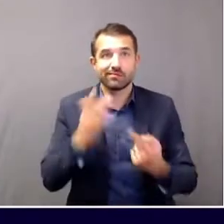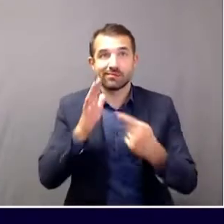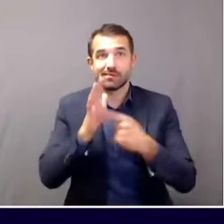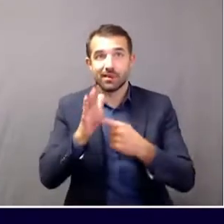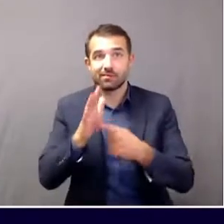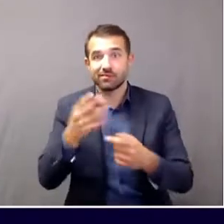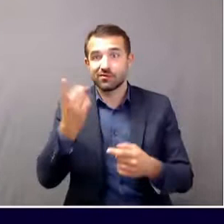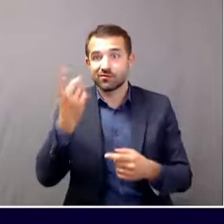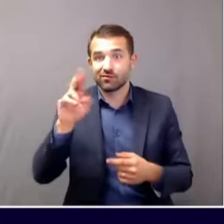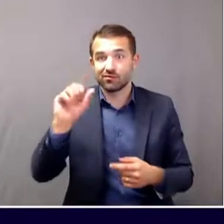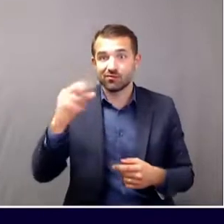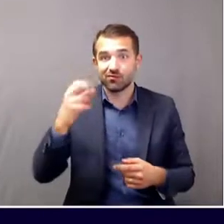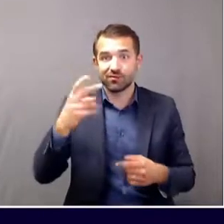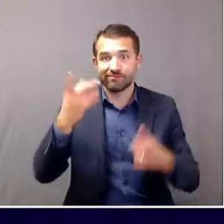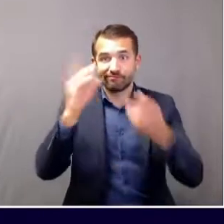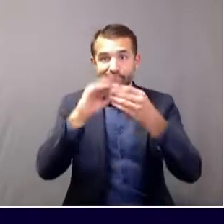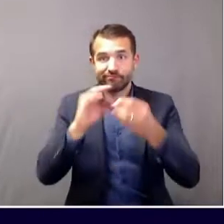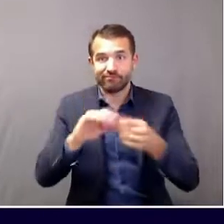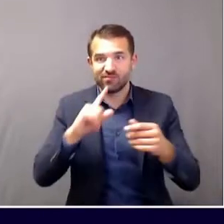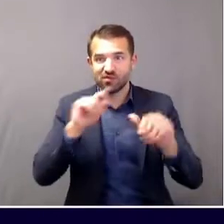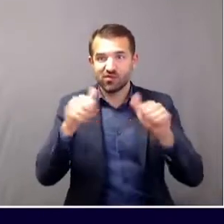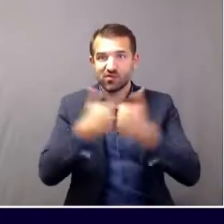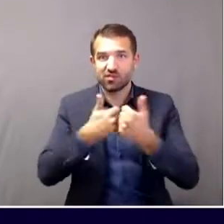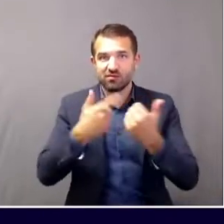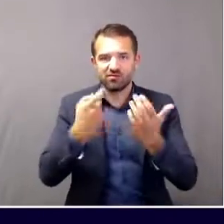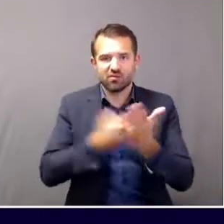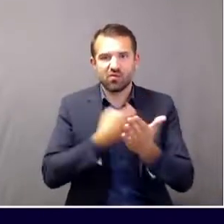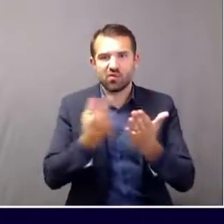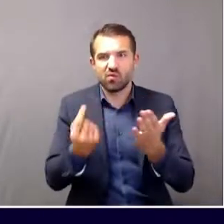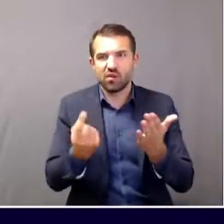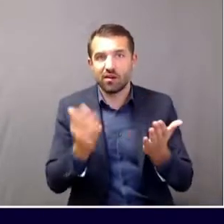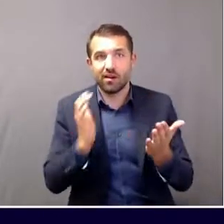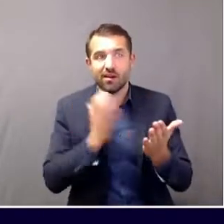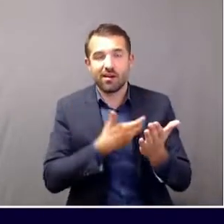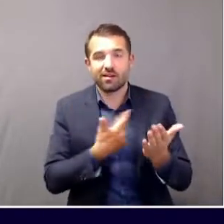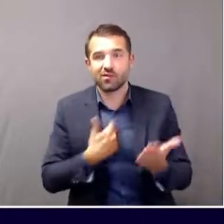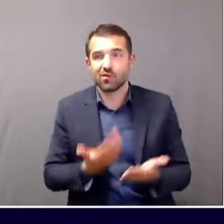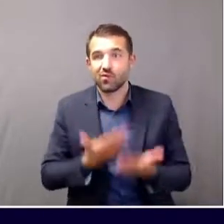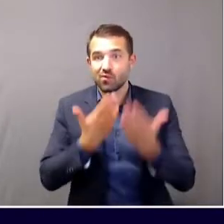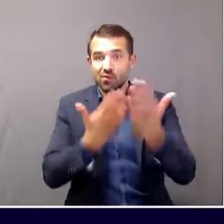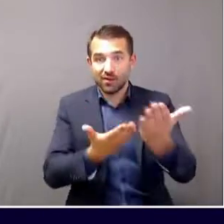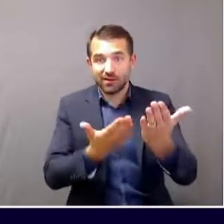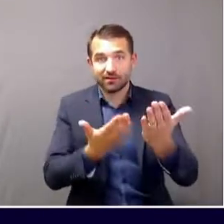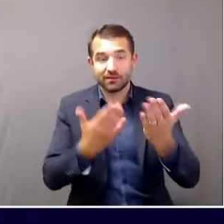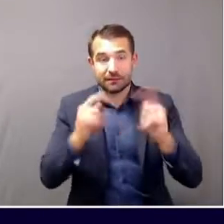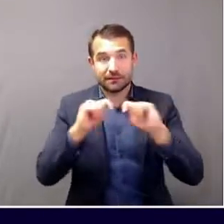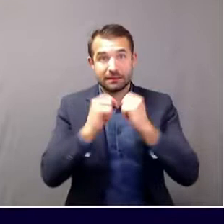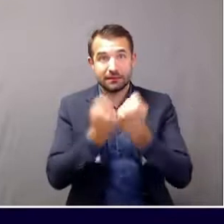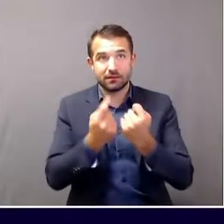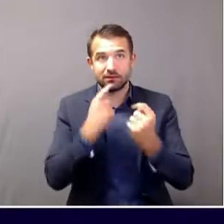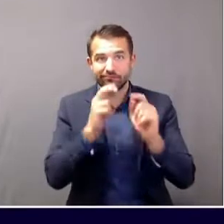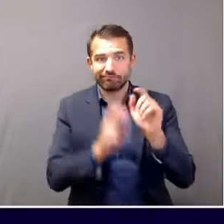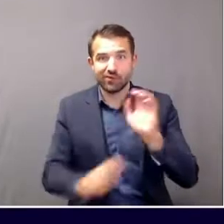checkers are guidance recommends